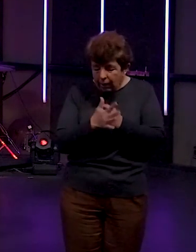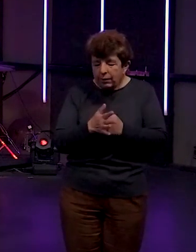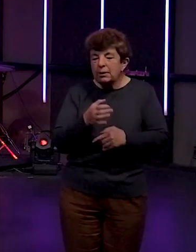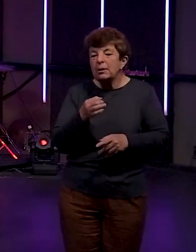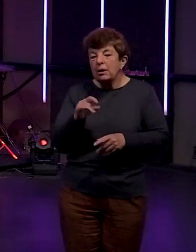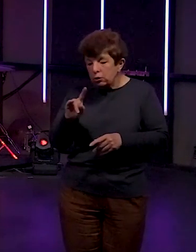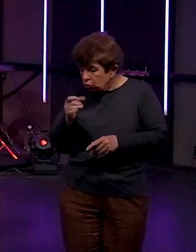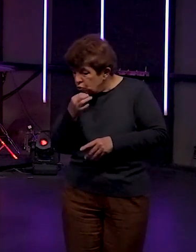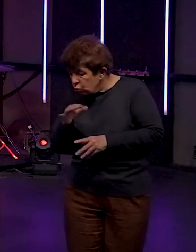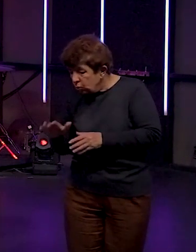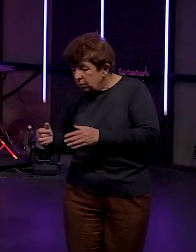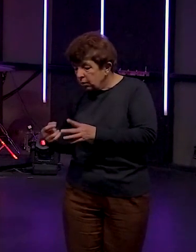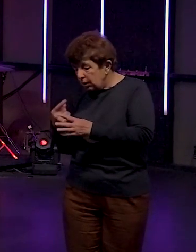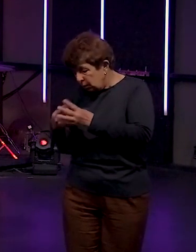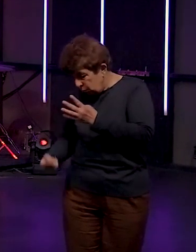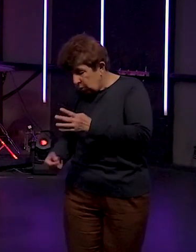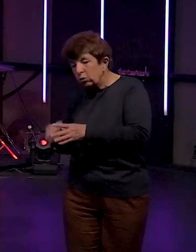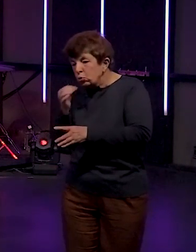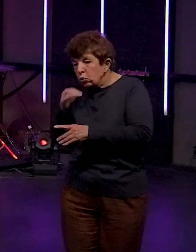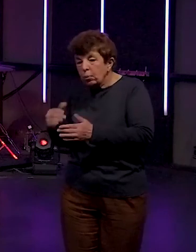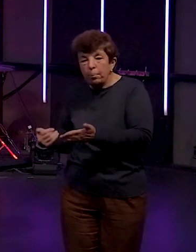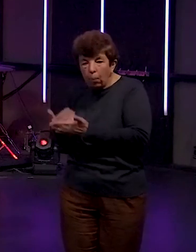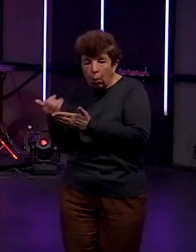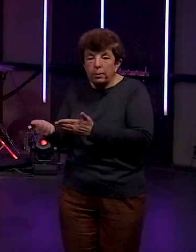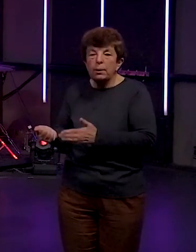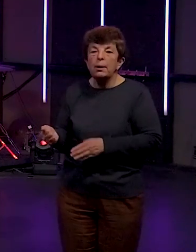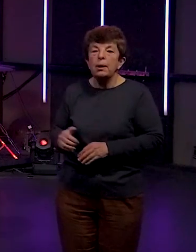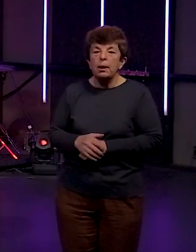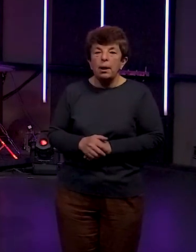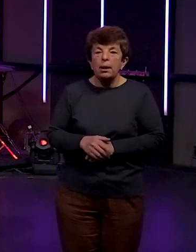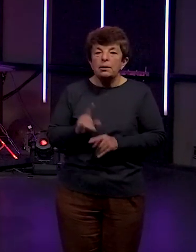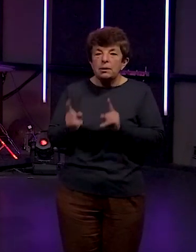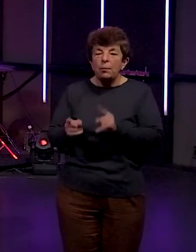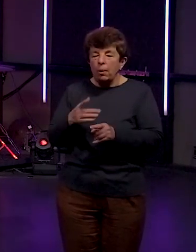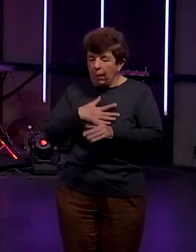born the list goes on and on. Sometimes it might be negative things